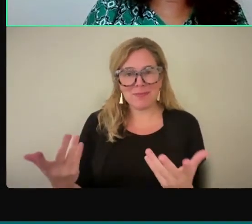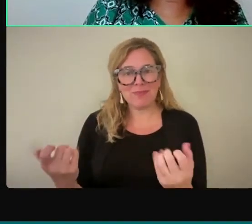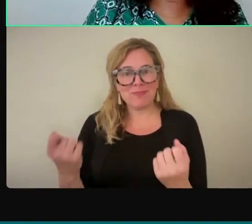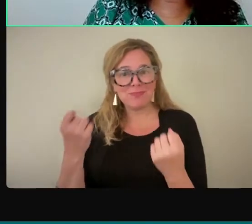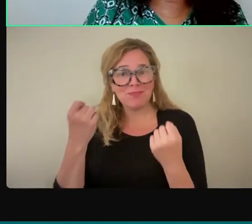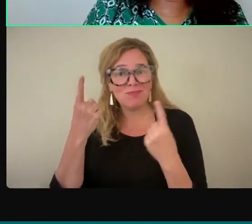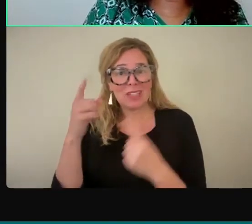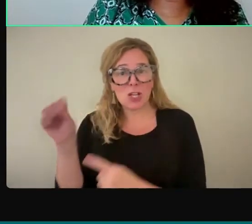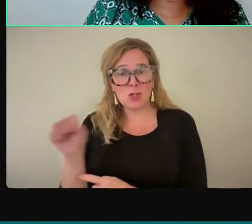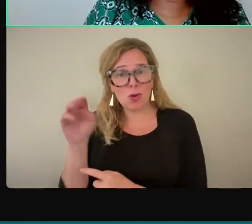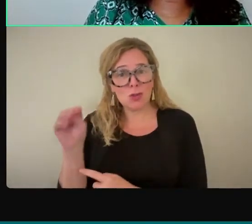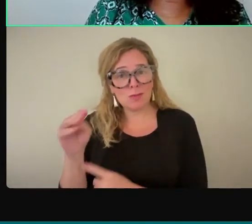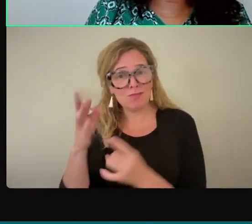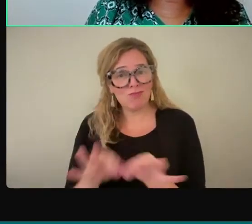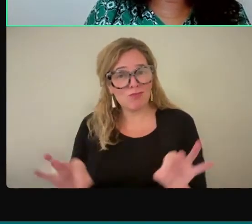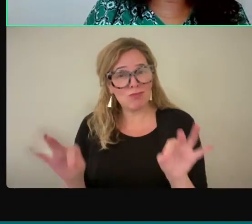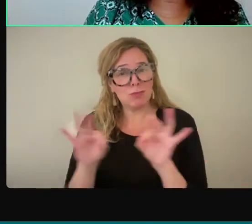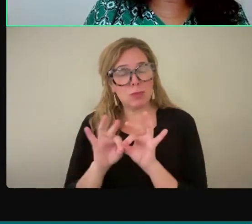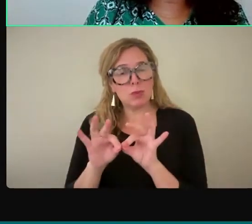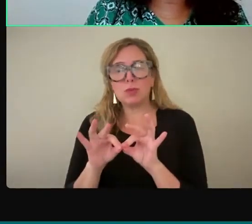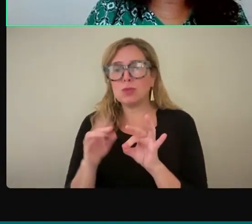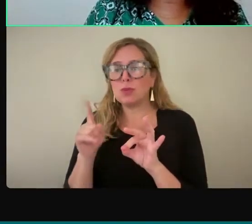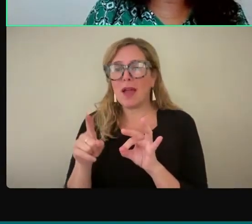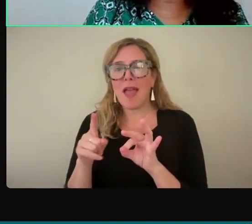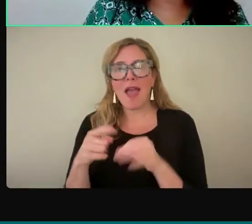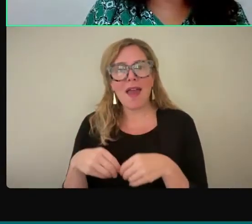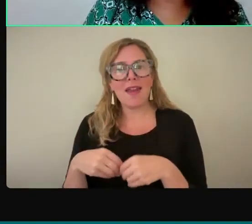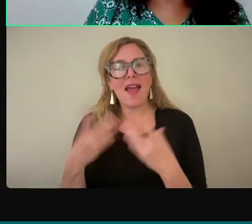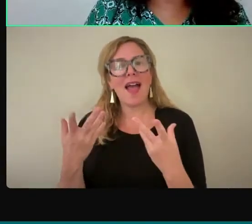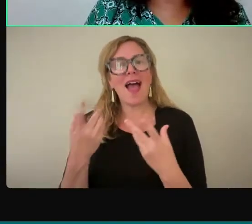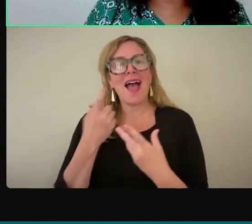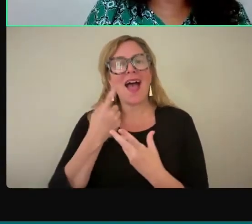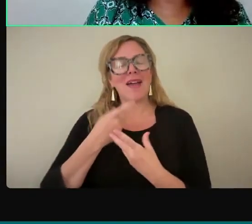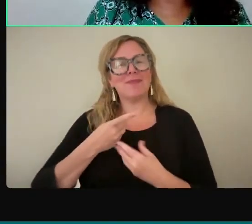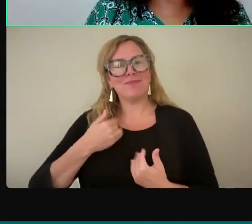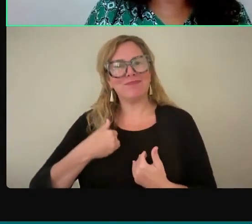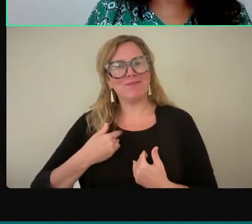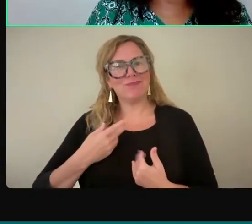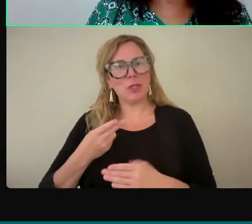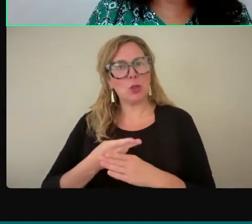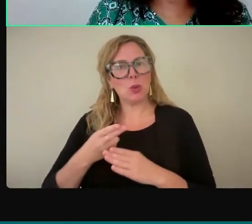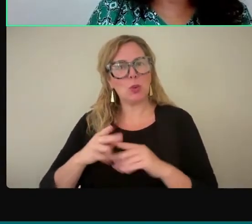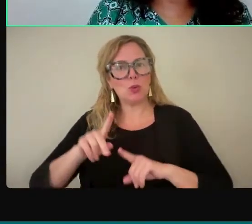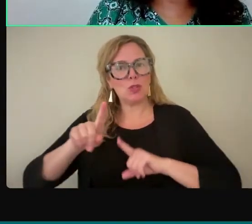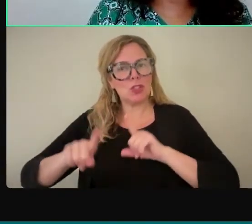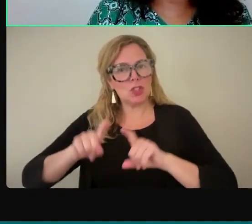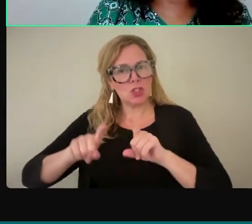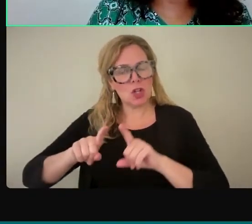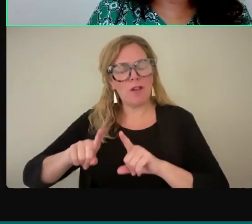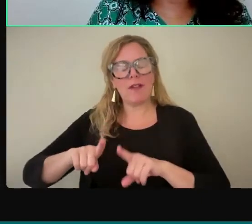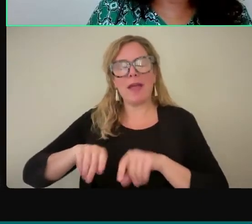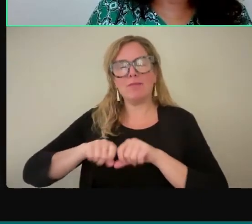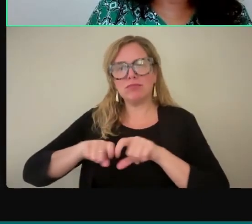survey of experiences family members have had using telehealth appointments for their loved one.